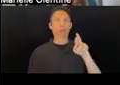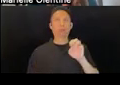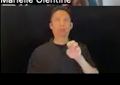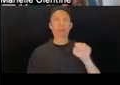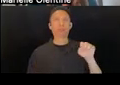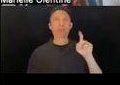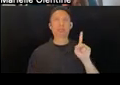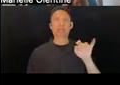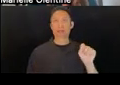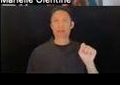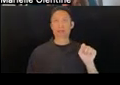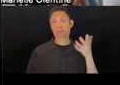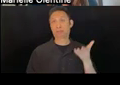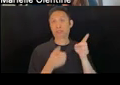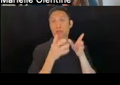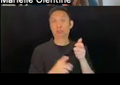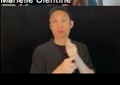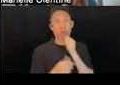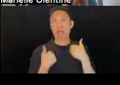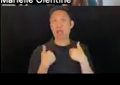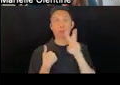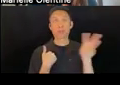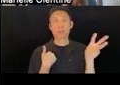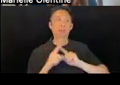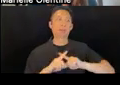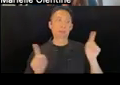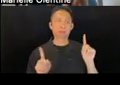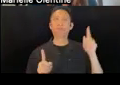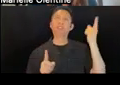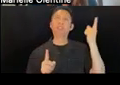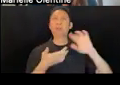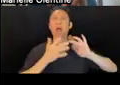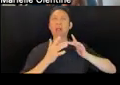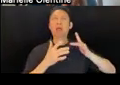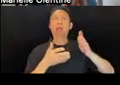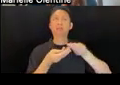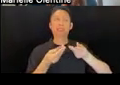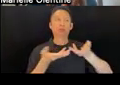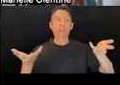film festivals, especially are very proud of world premiering or debuting films. They will have the